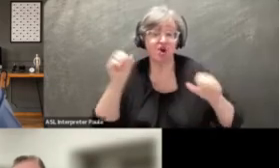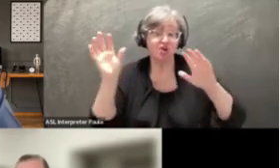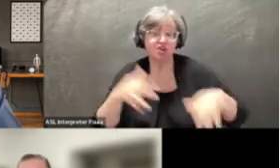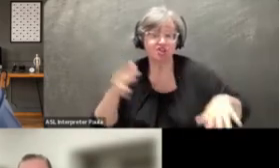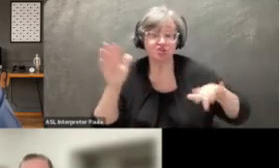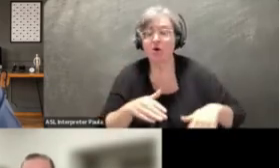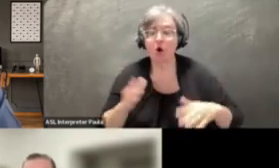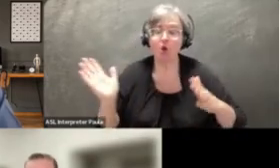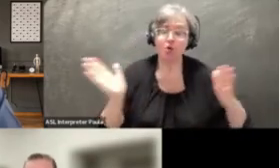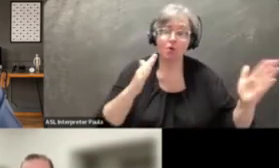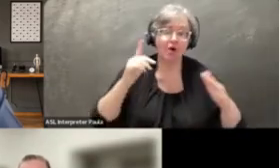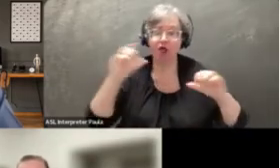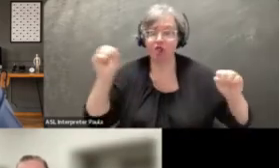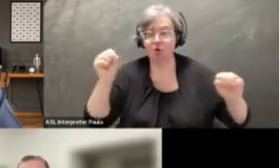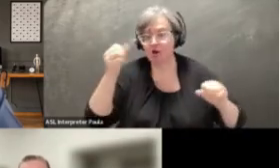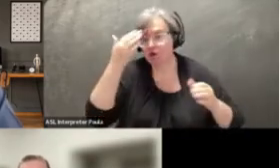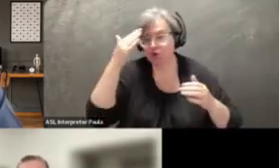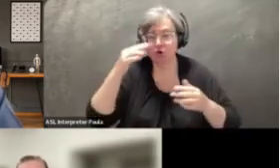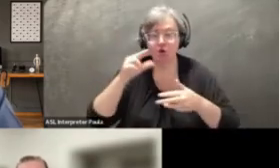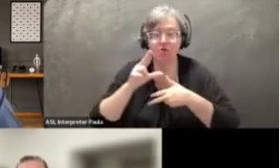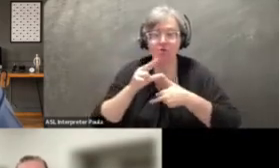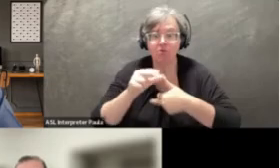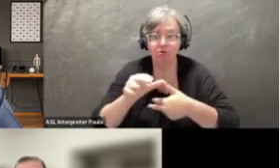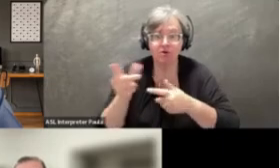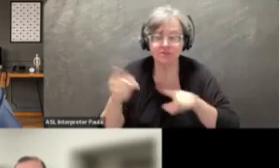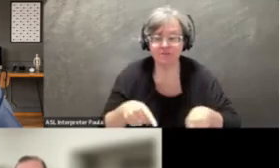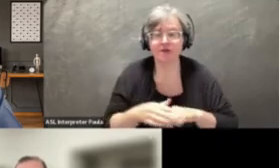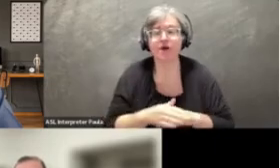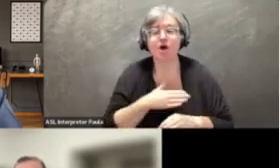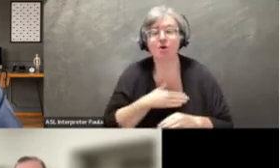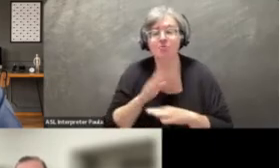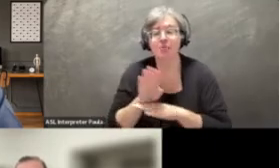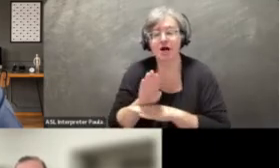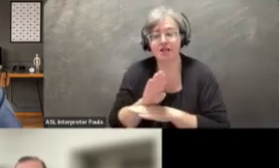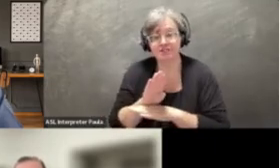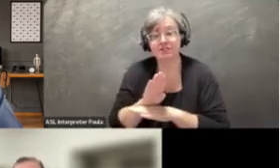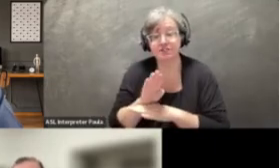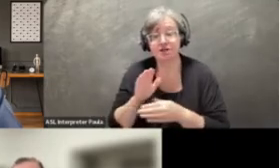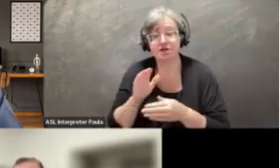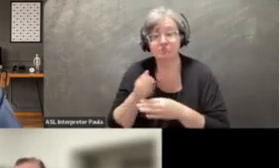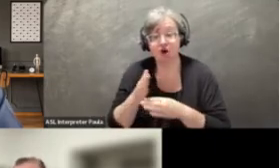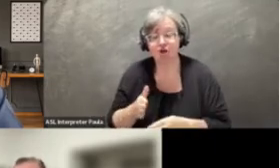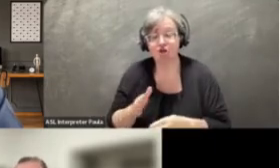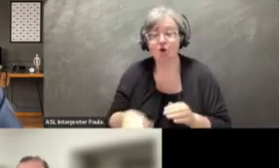loud you wondered if a tornado was coming. My business partner grew up in the bayous of